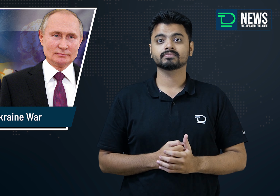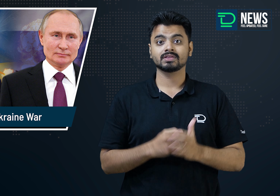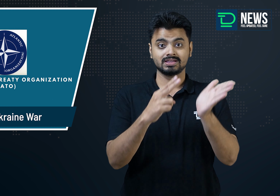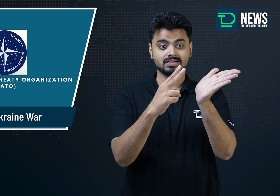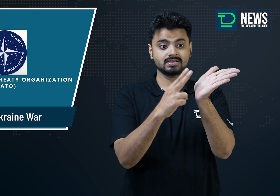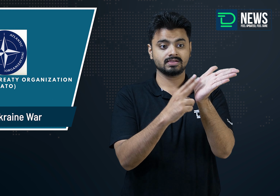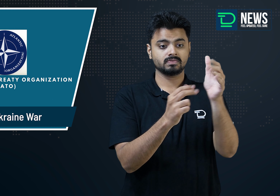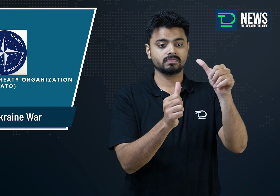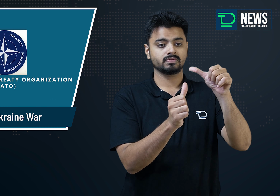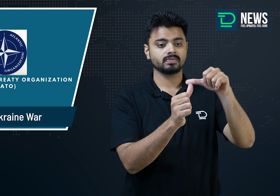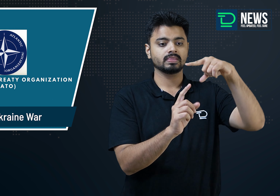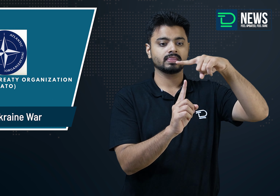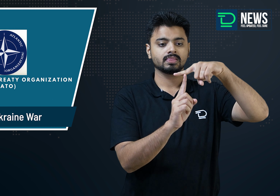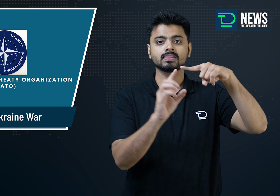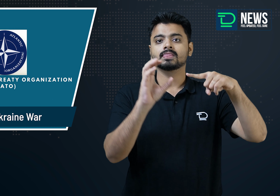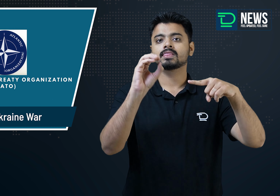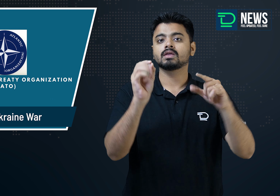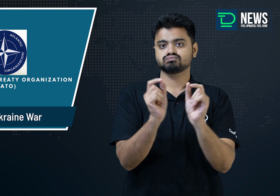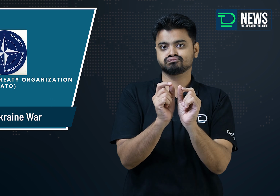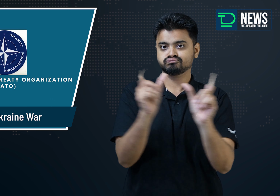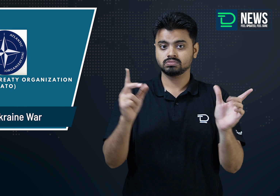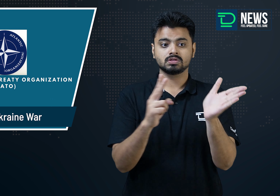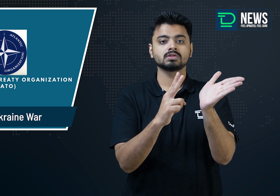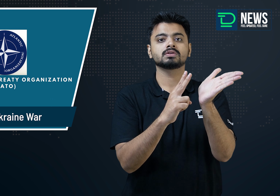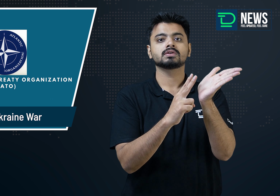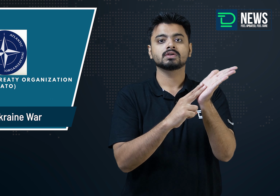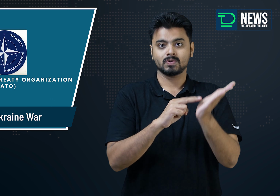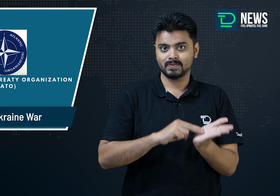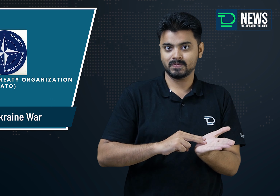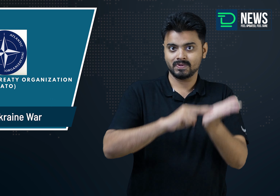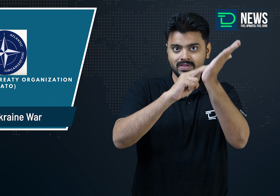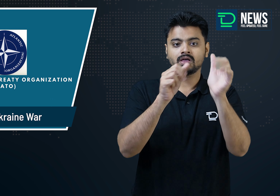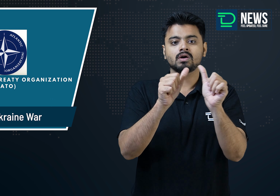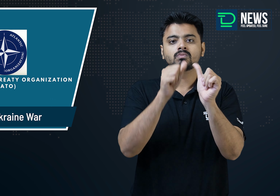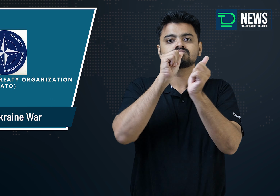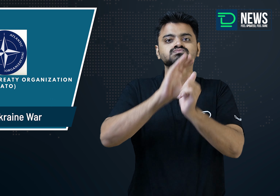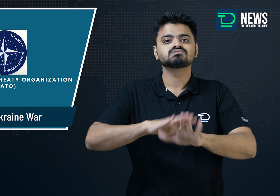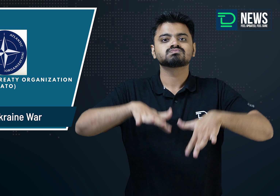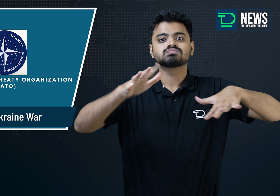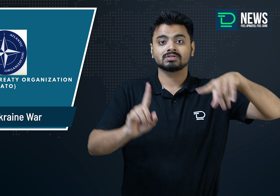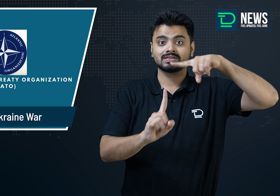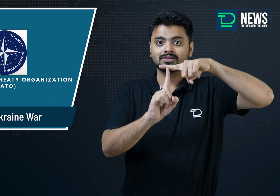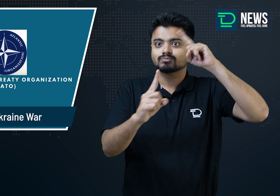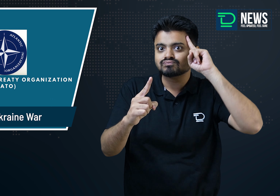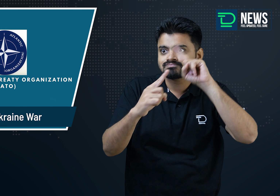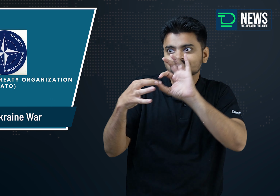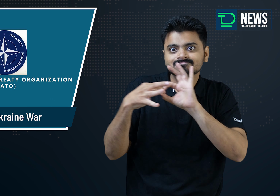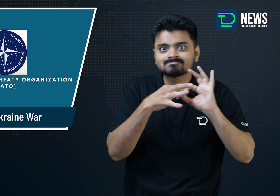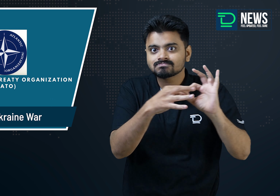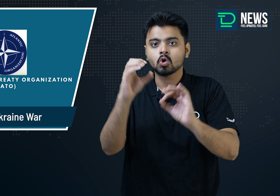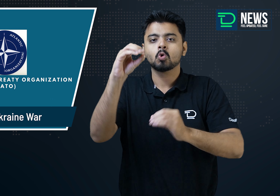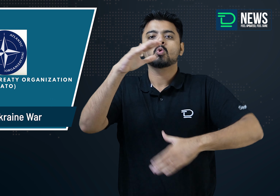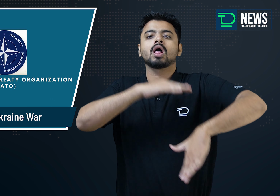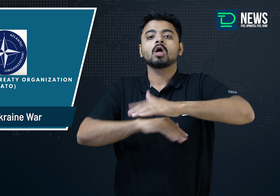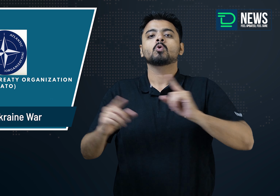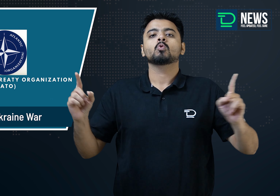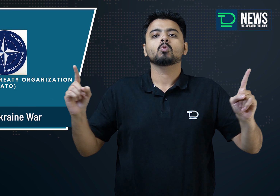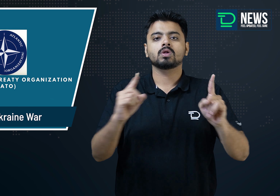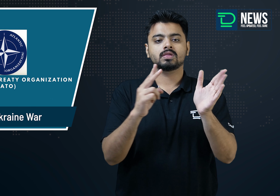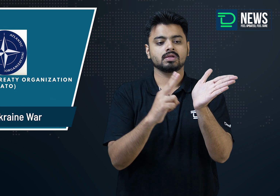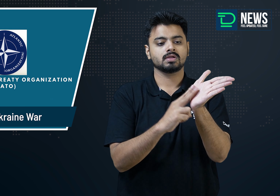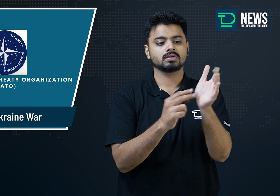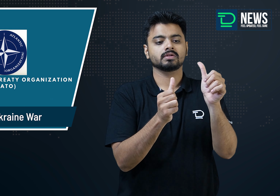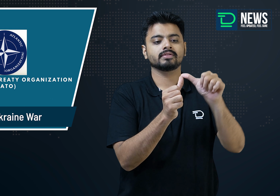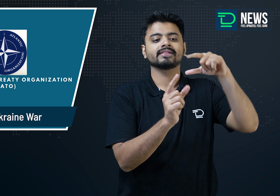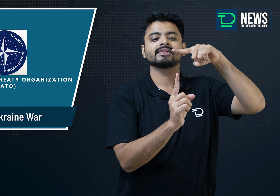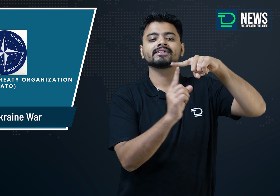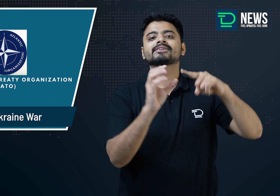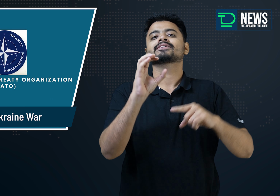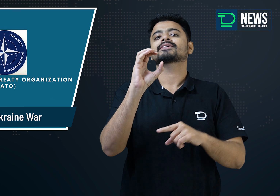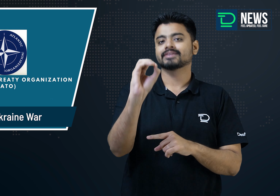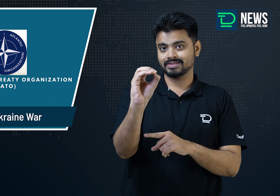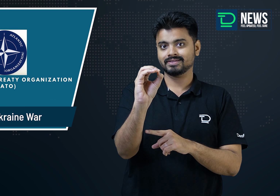NATO stands for North Atlantic Treaty Organization.